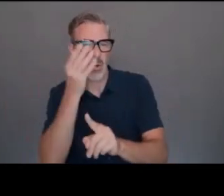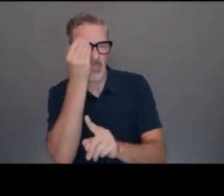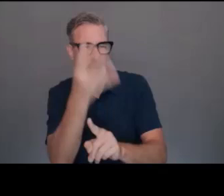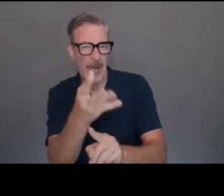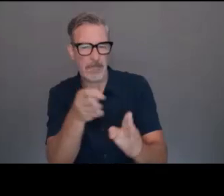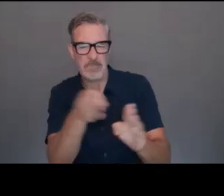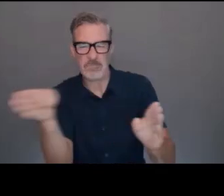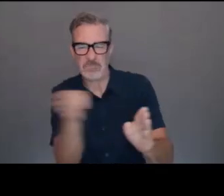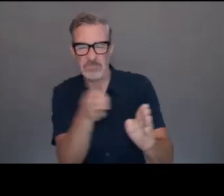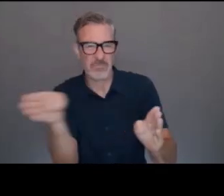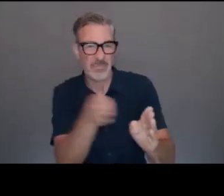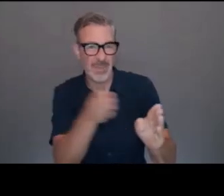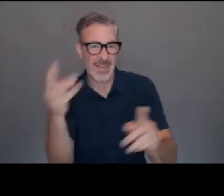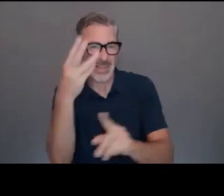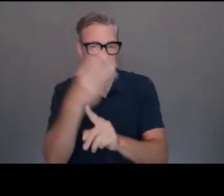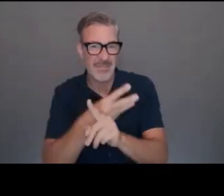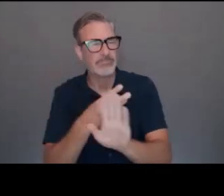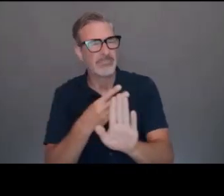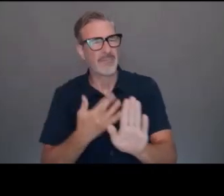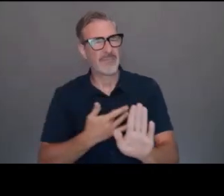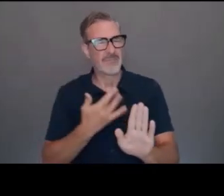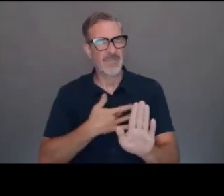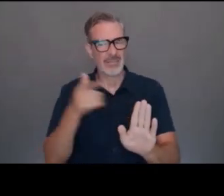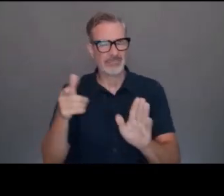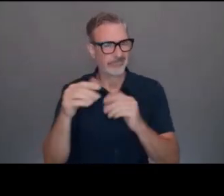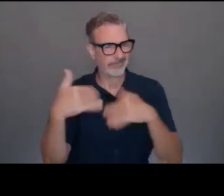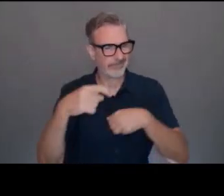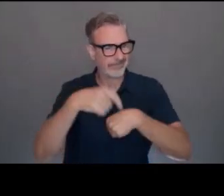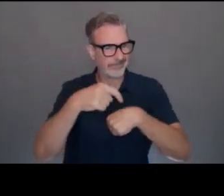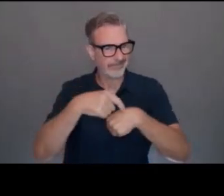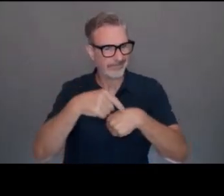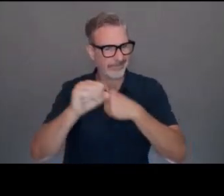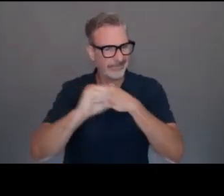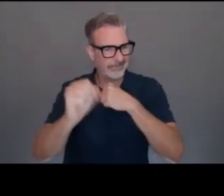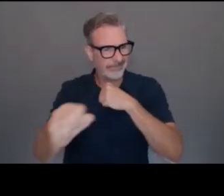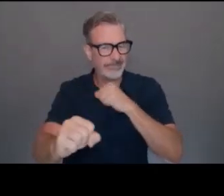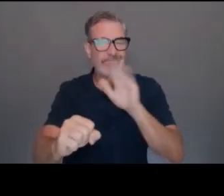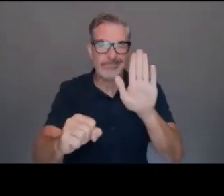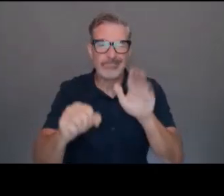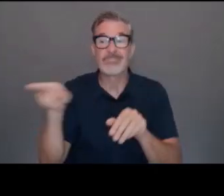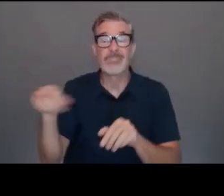This is to allow for staff who are also learning the new systems and for potential